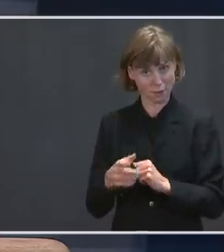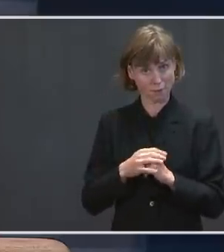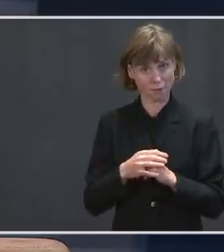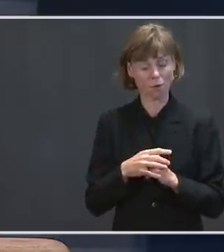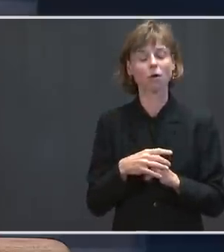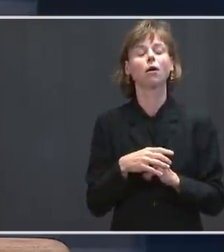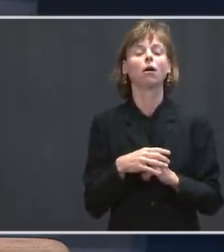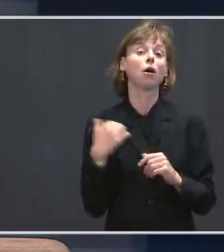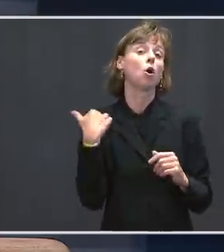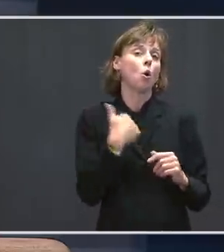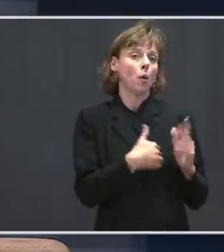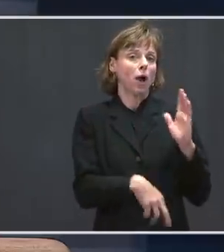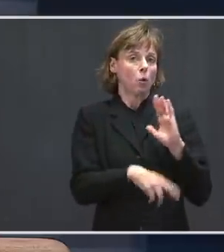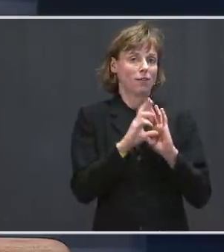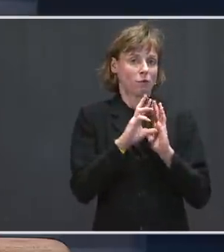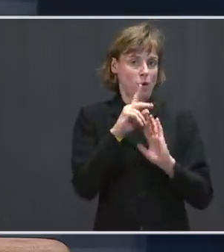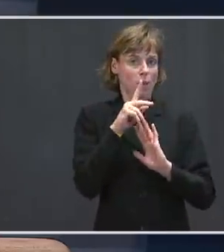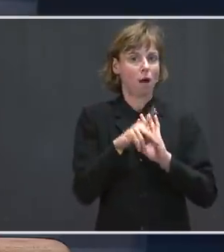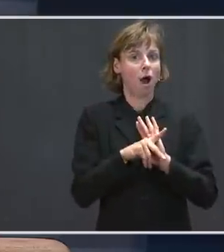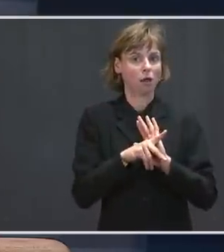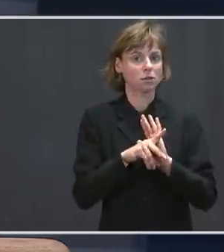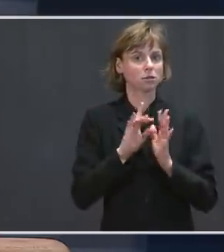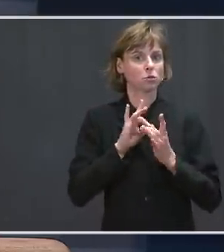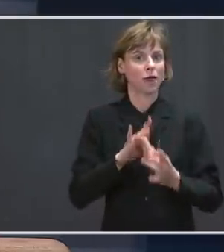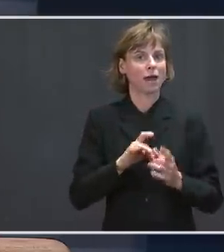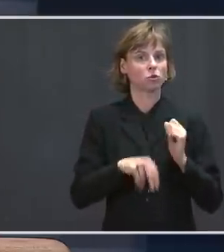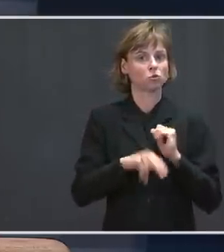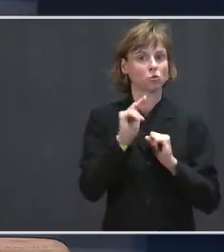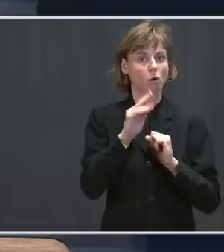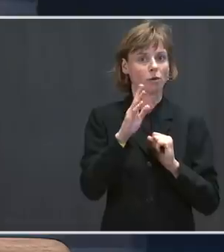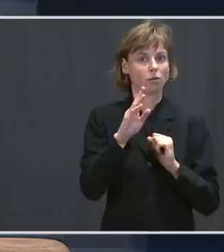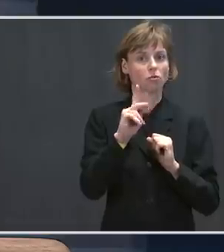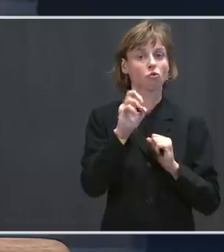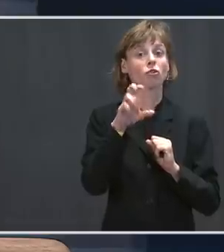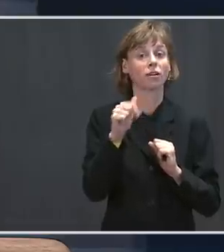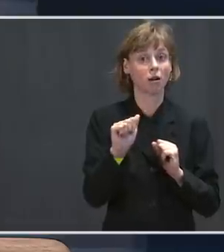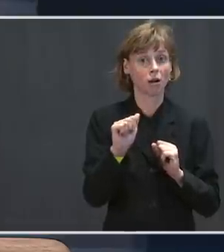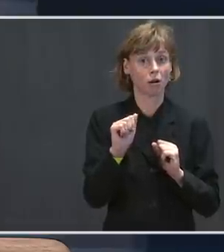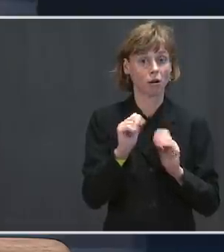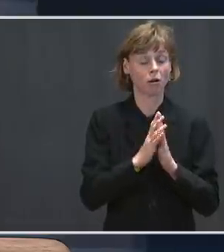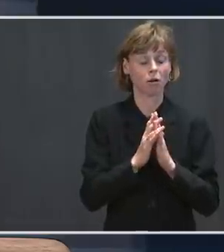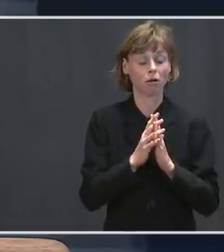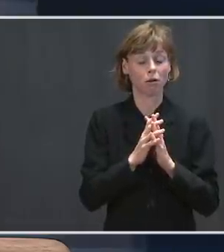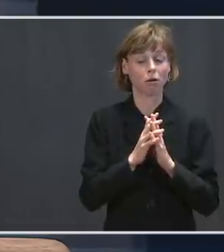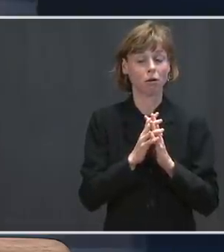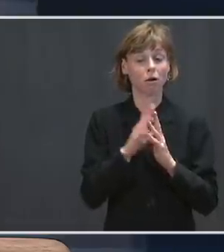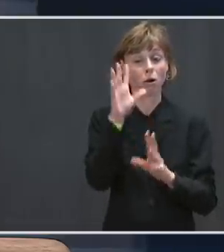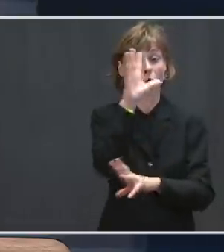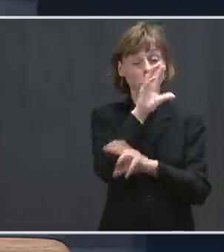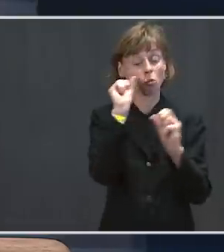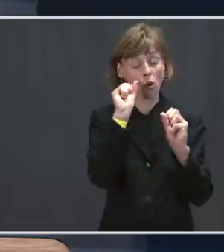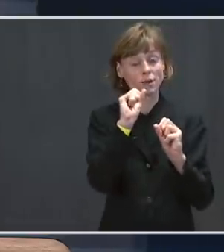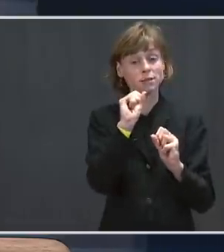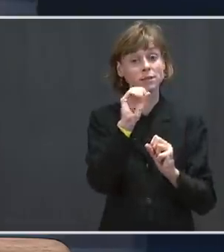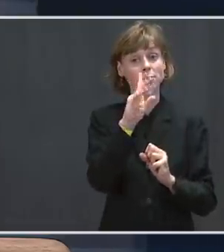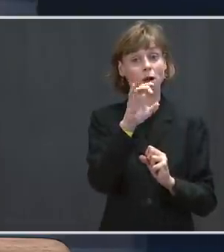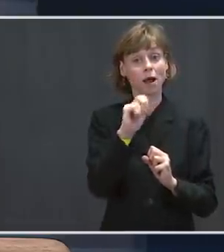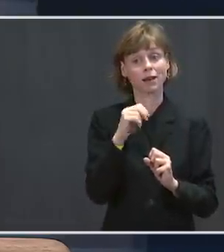a review of our policy towards North Korea, as we speak president Biden told President Moon last night that that review is underway